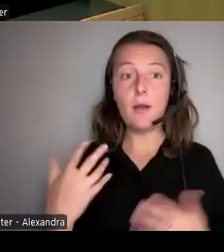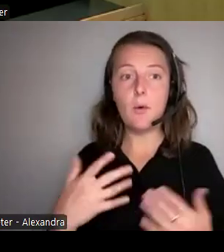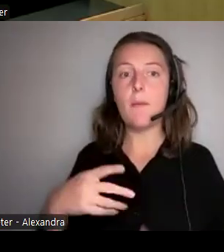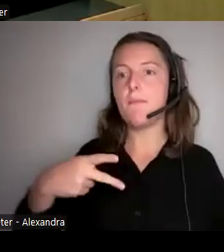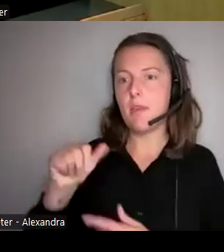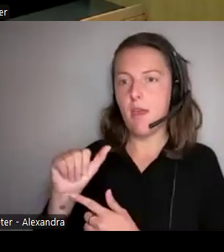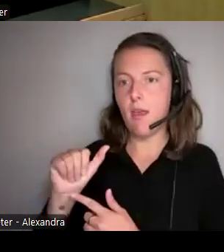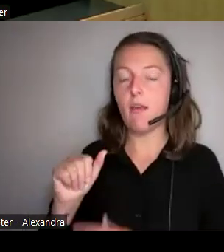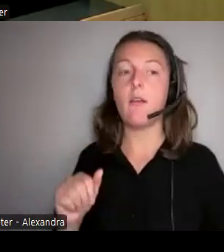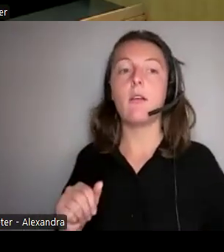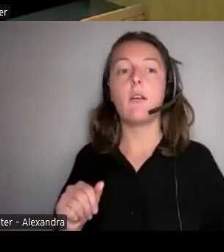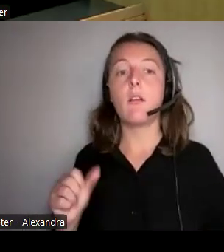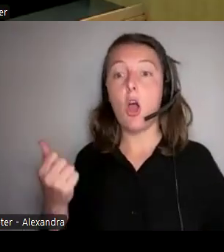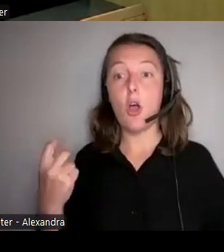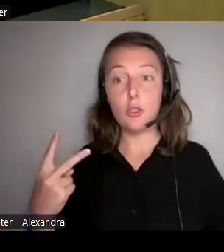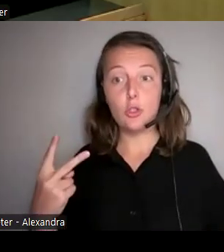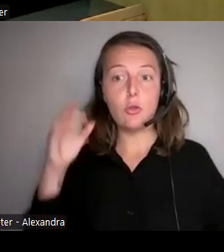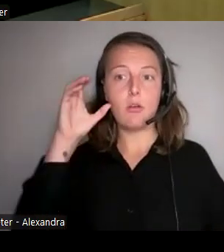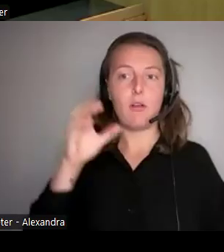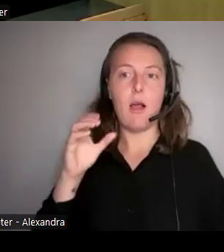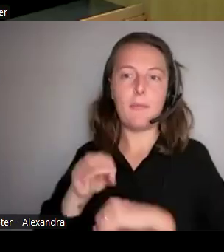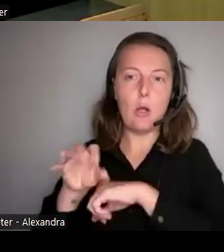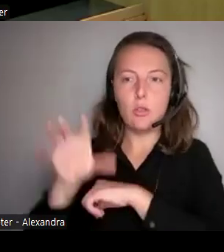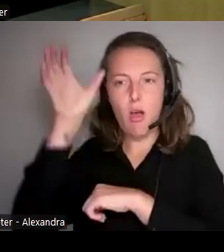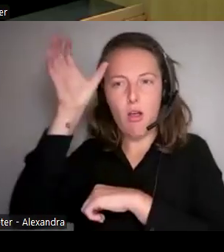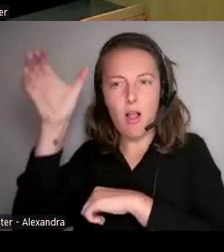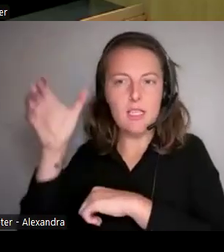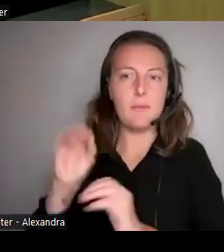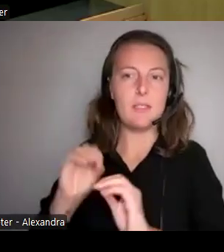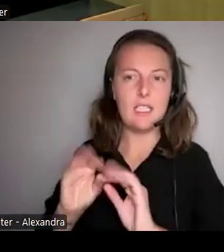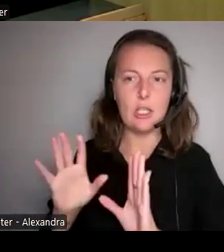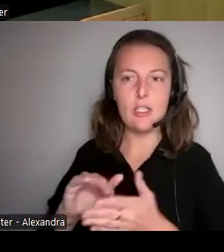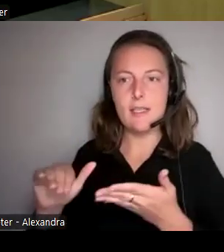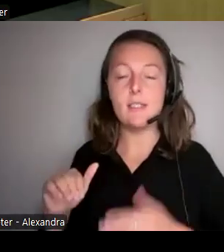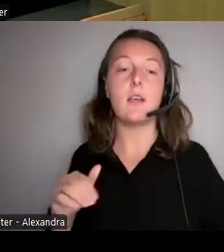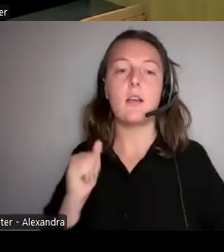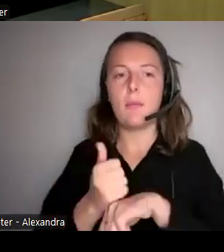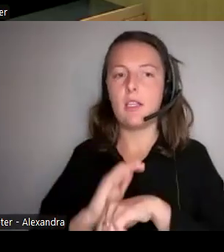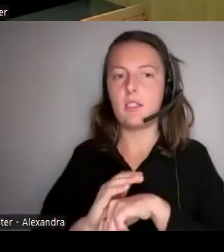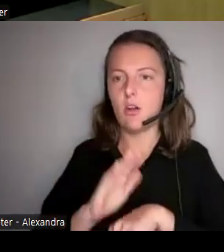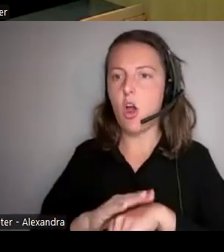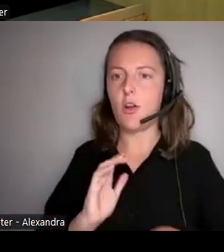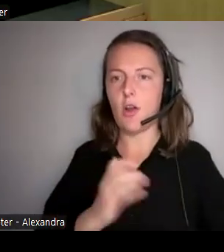the other are two council concept clearances based on this review that we did. So, this P is